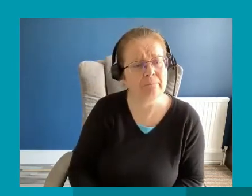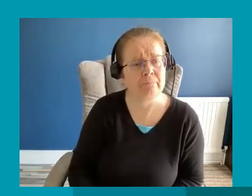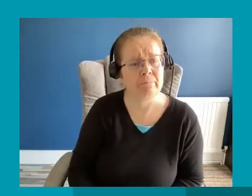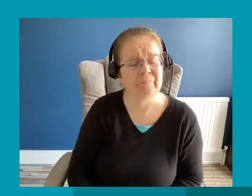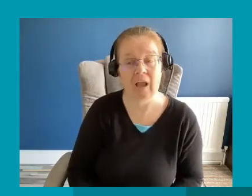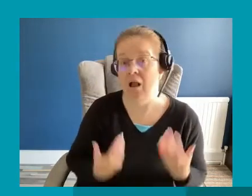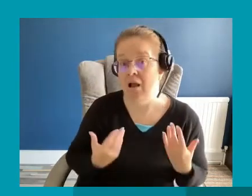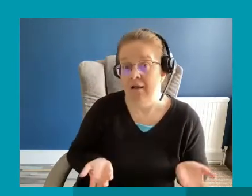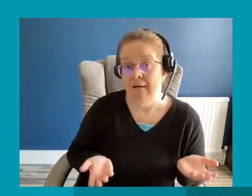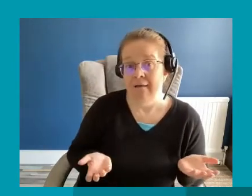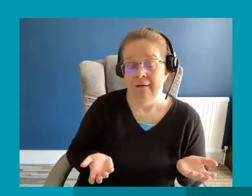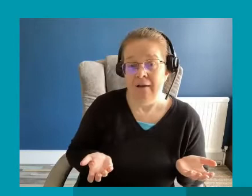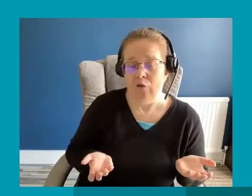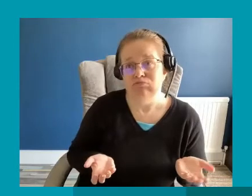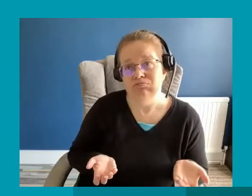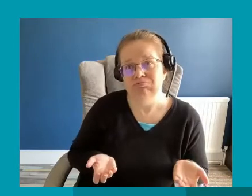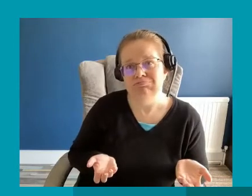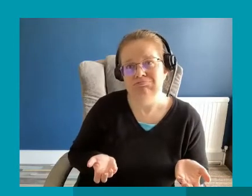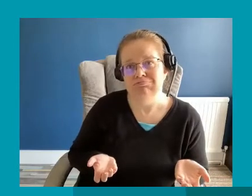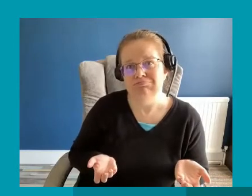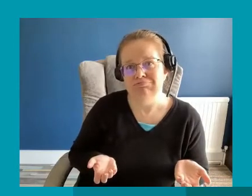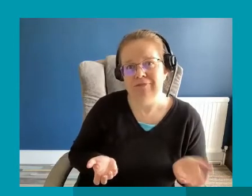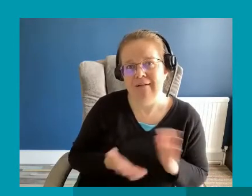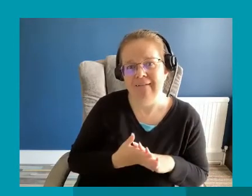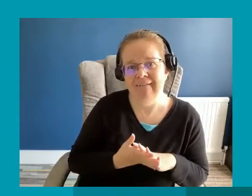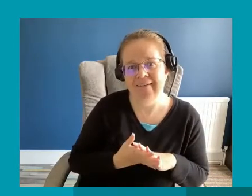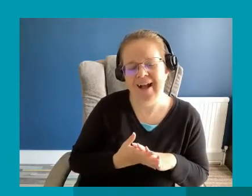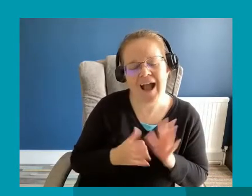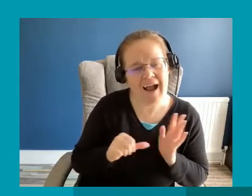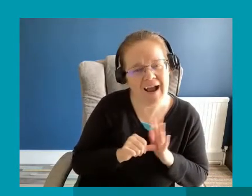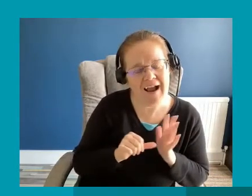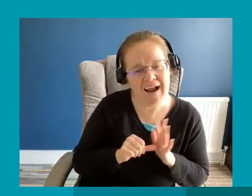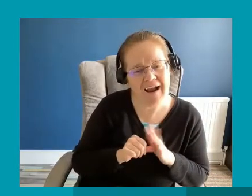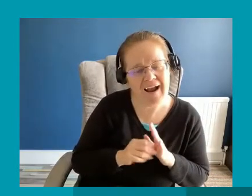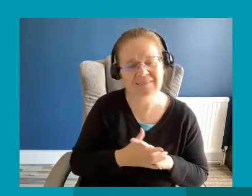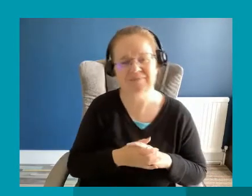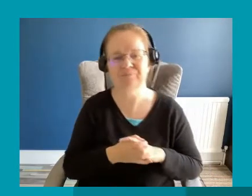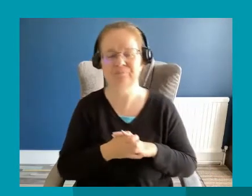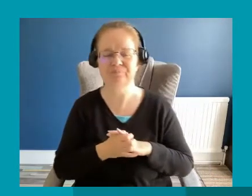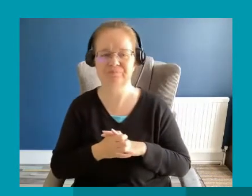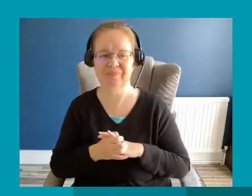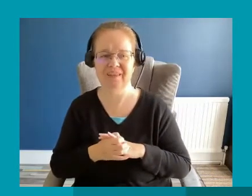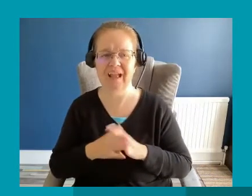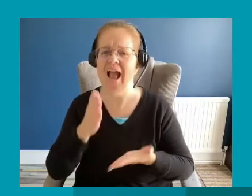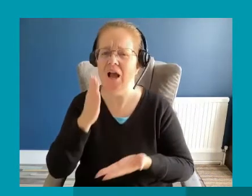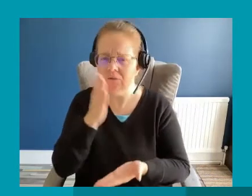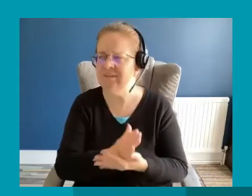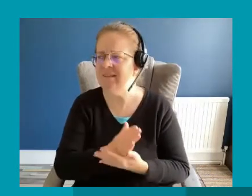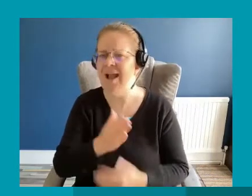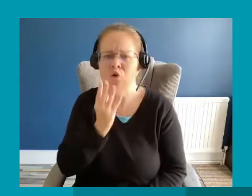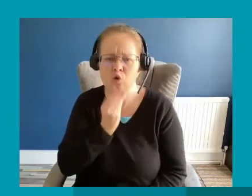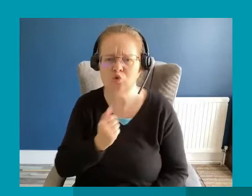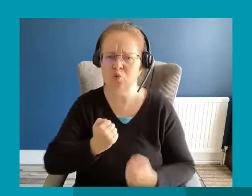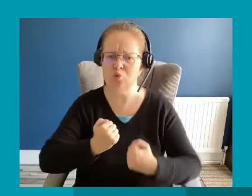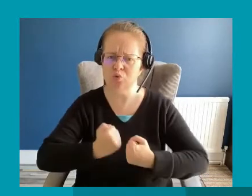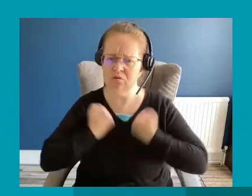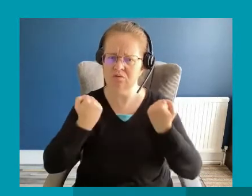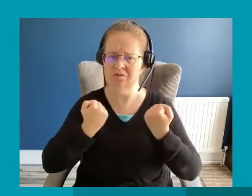Gosh, it's a lot, I don't know. I think if you know definitely usual experience to really show